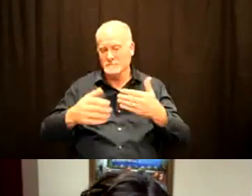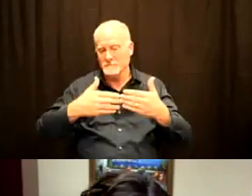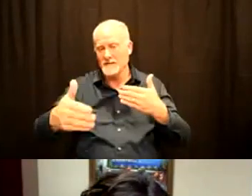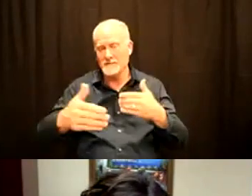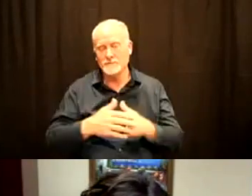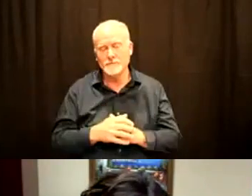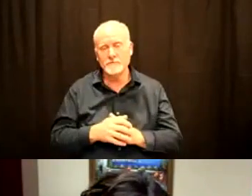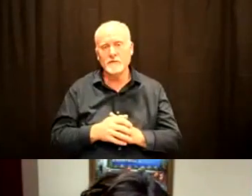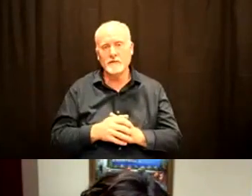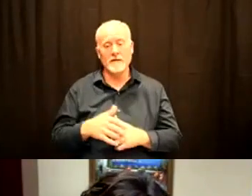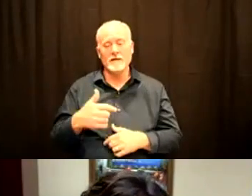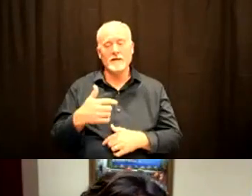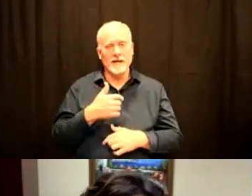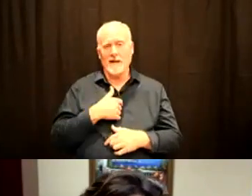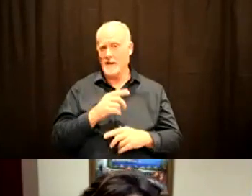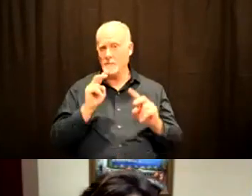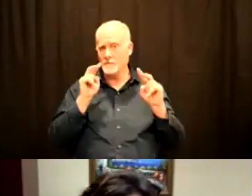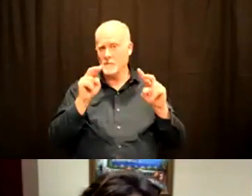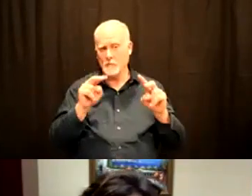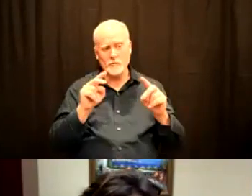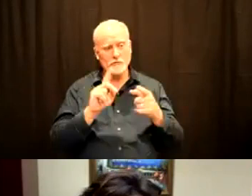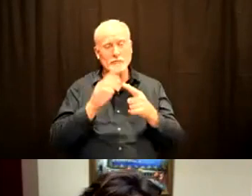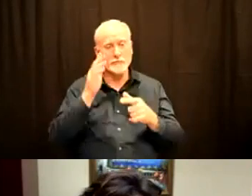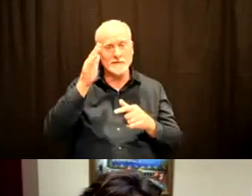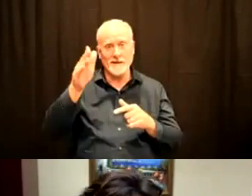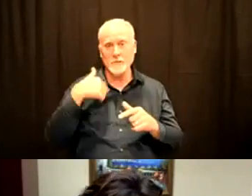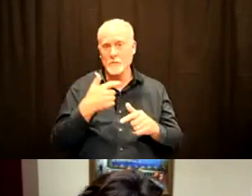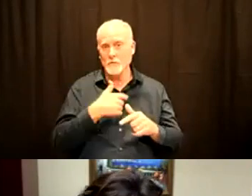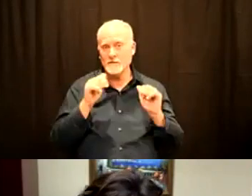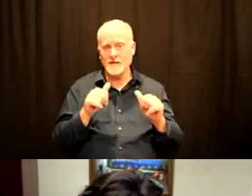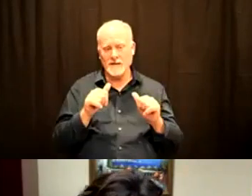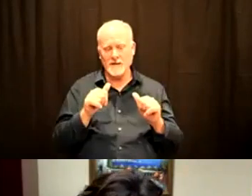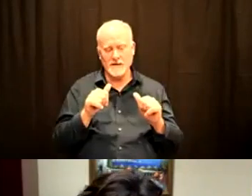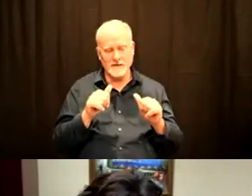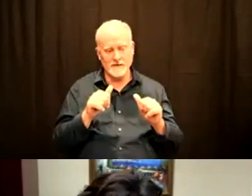know i'm really looking forward to the day when when we can see this um in the rearview mirror